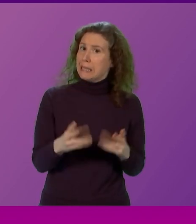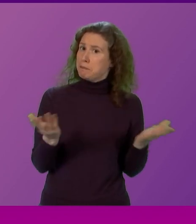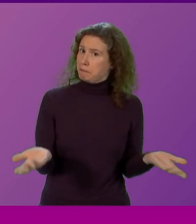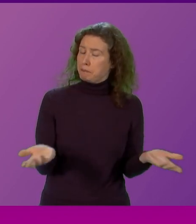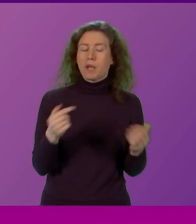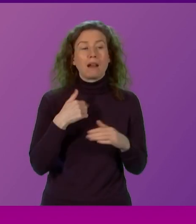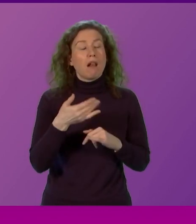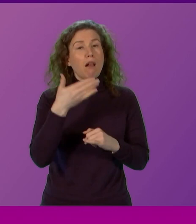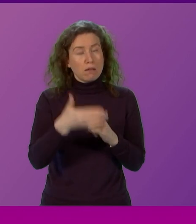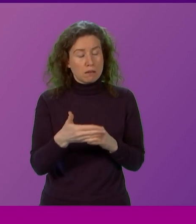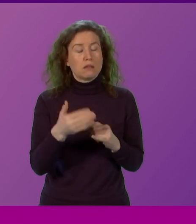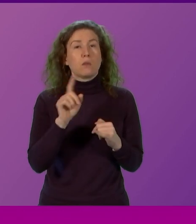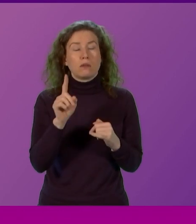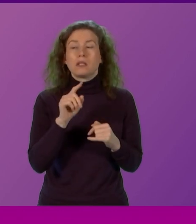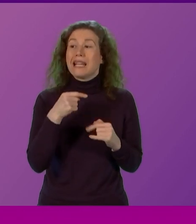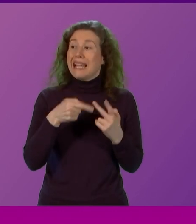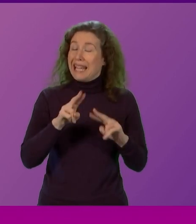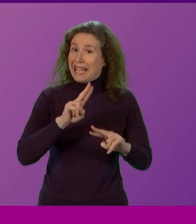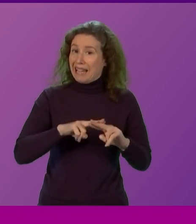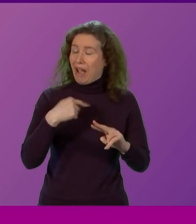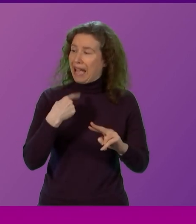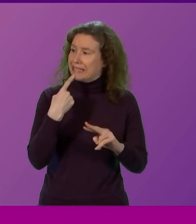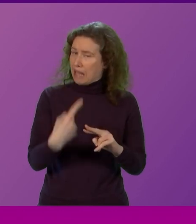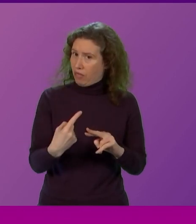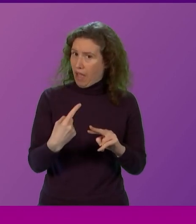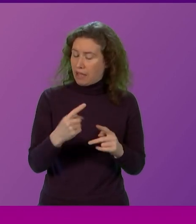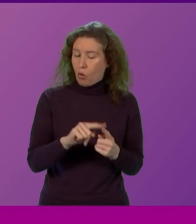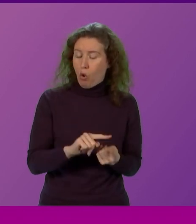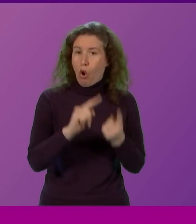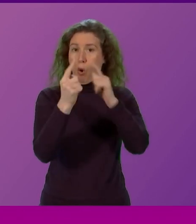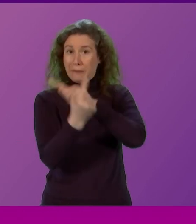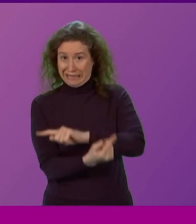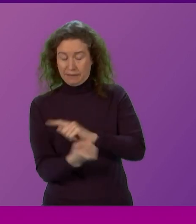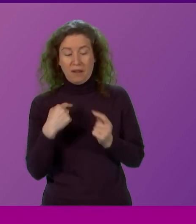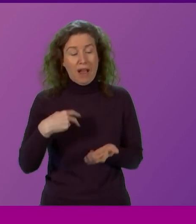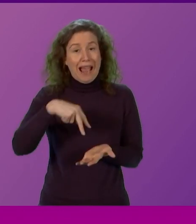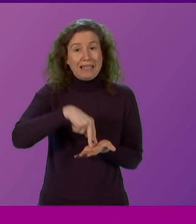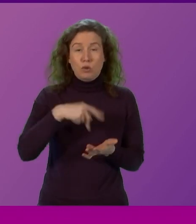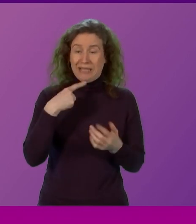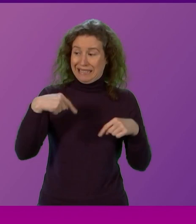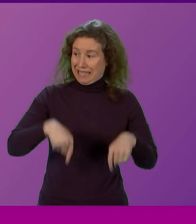Finally, if I were to state that in the opposite way—if I were to stand here and say that